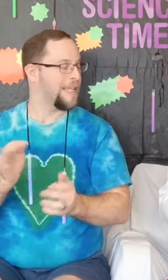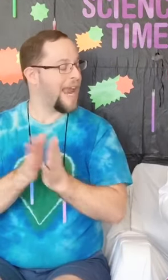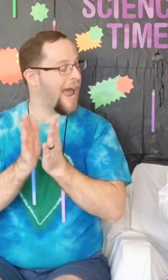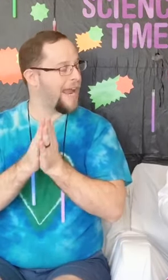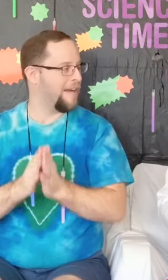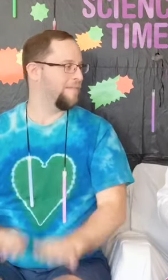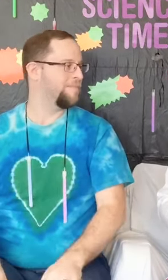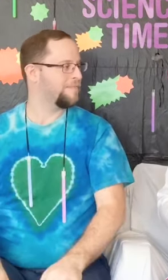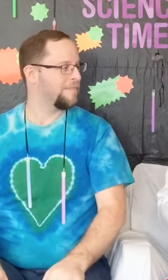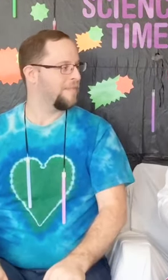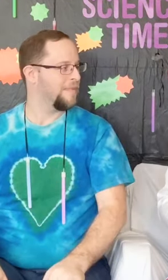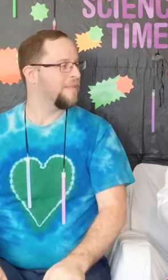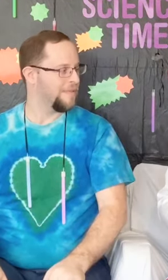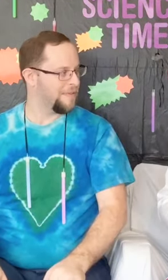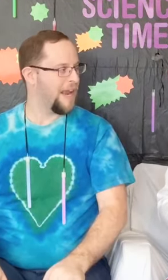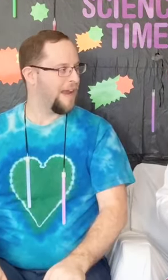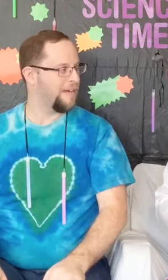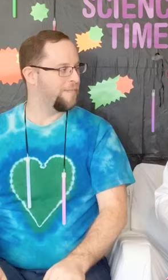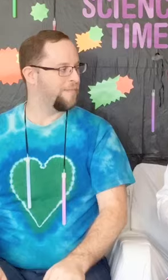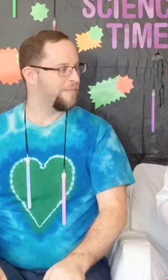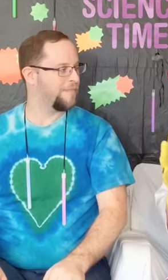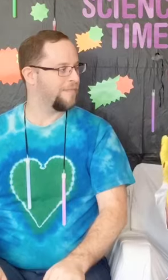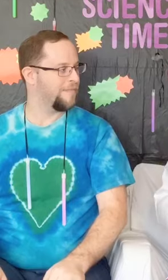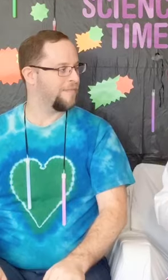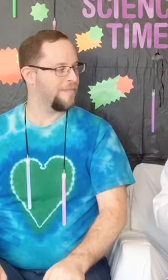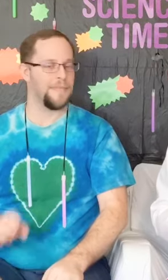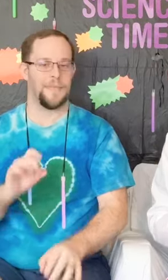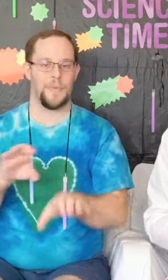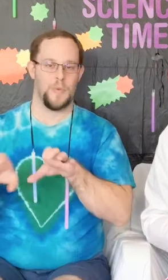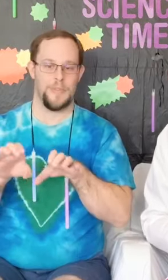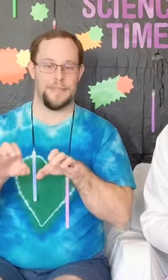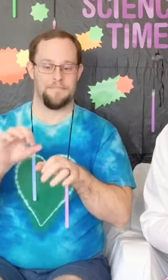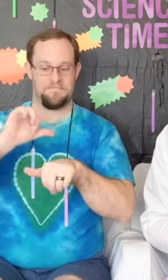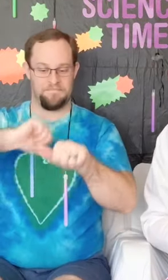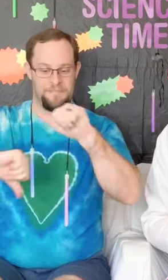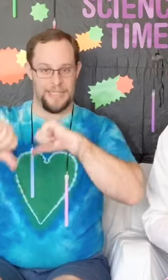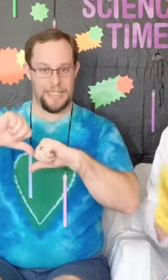Yay! CALI: It's a good time. AARON: Yeah. CALI: Well, we're doing science today. I don't know if you've...